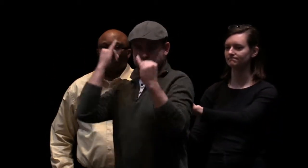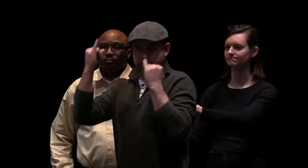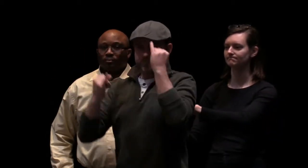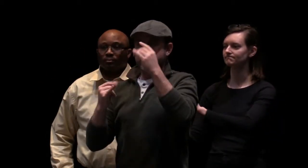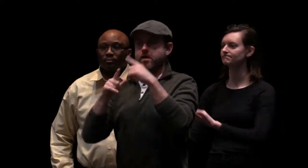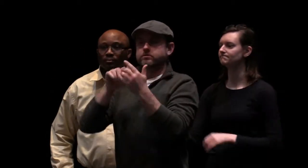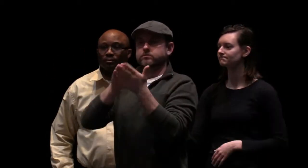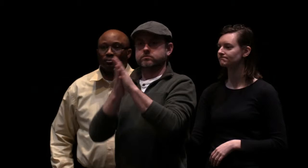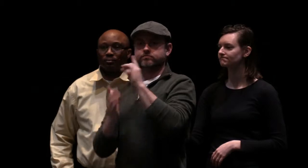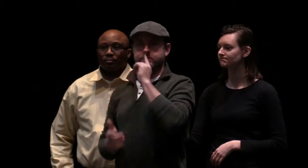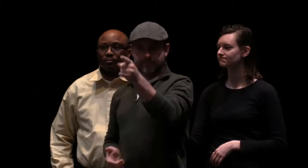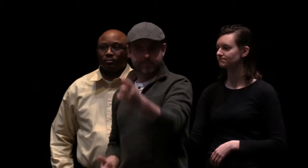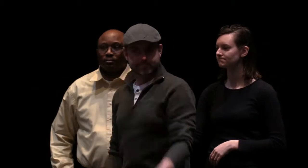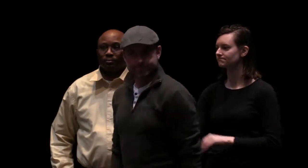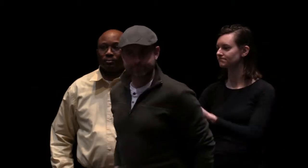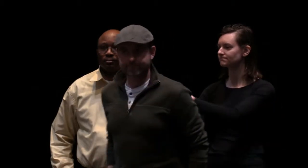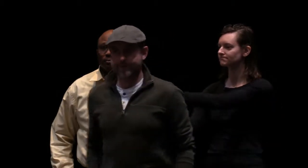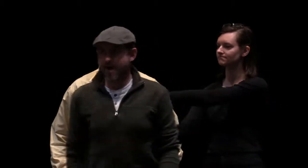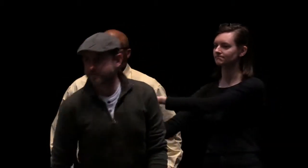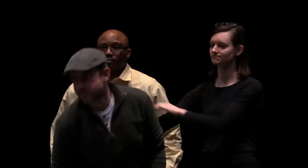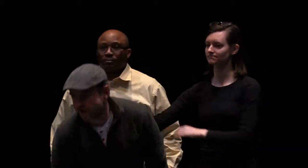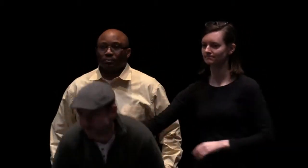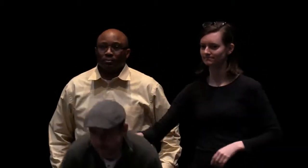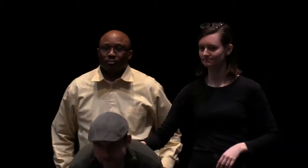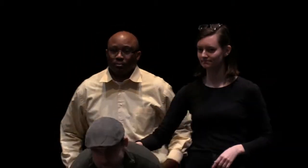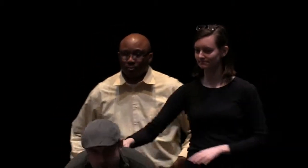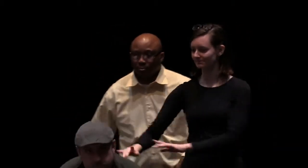so that this can grow your ideas.